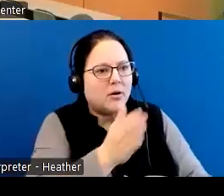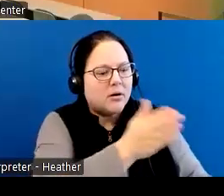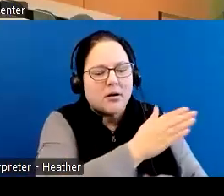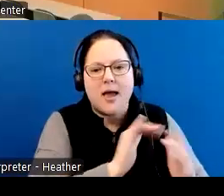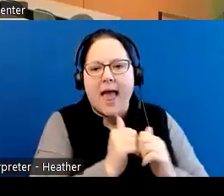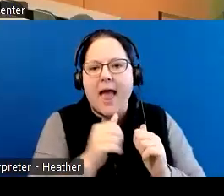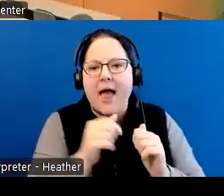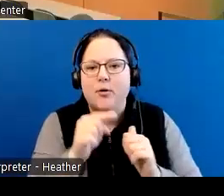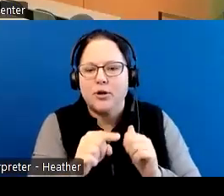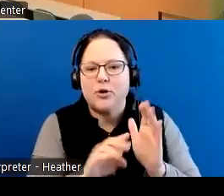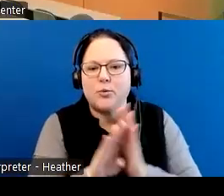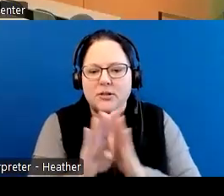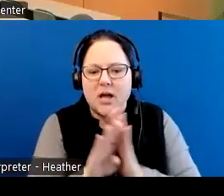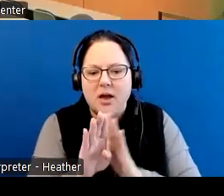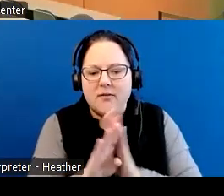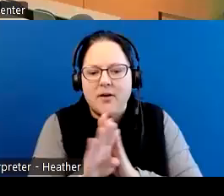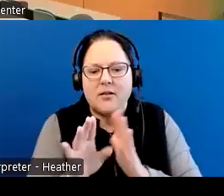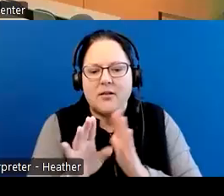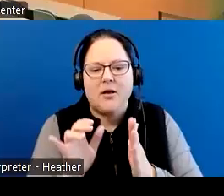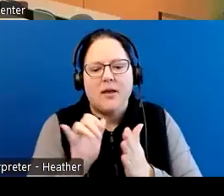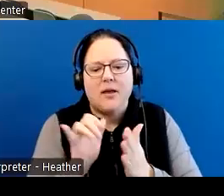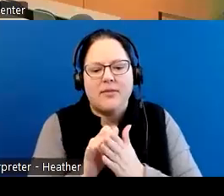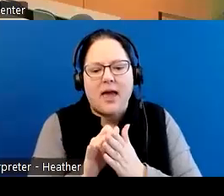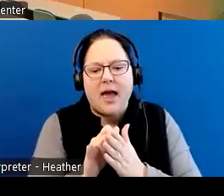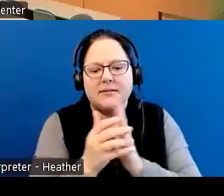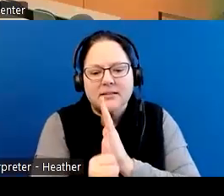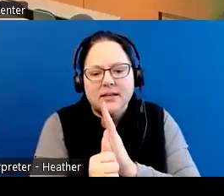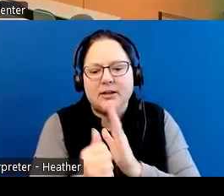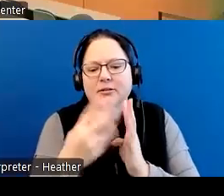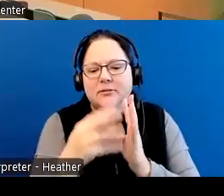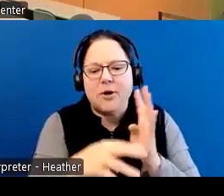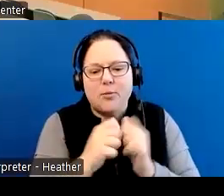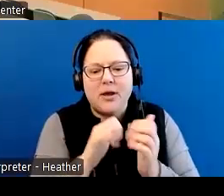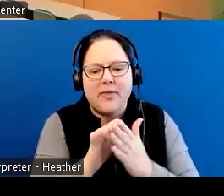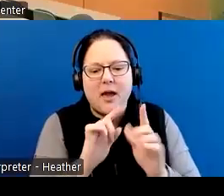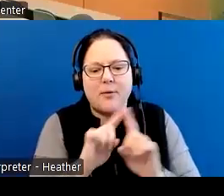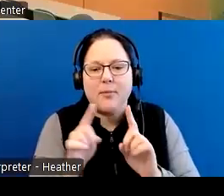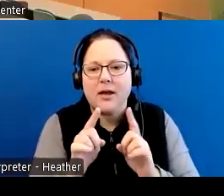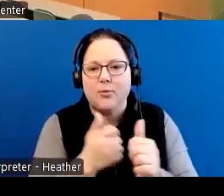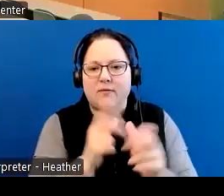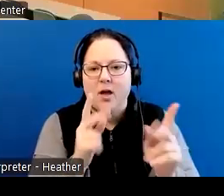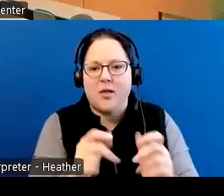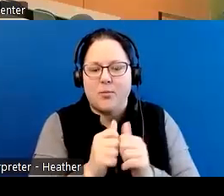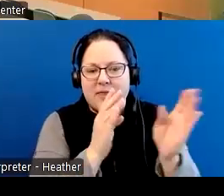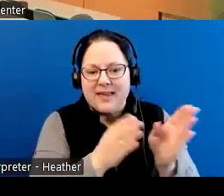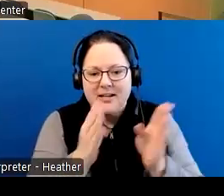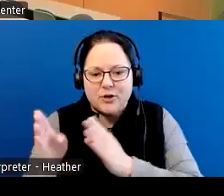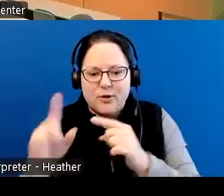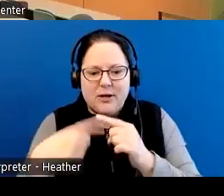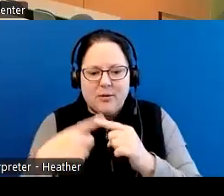the skills with graphics and narrative. And Jim, we'll follow up with you individually about that. And we're also all passionate about happy to stay later if people have more questions. But